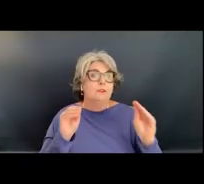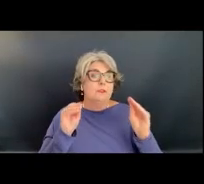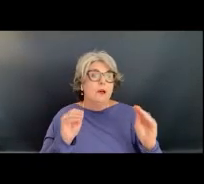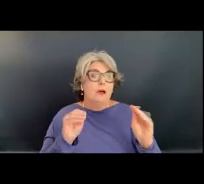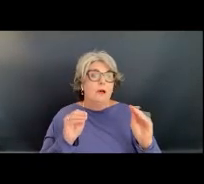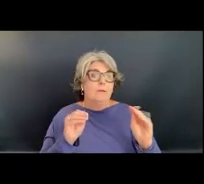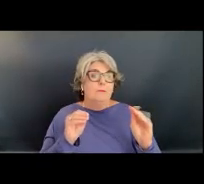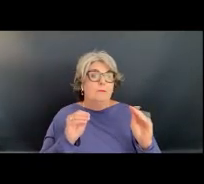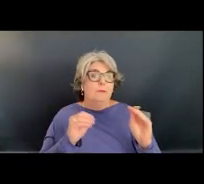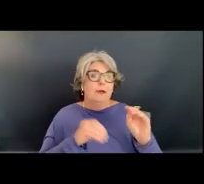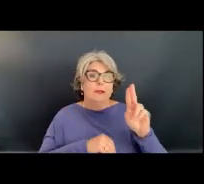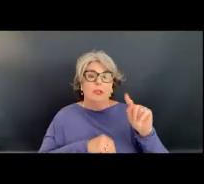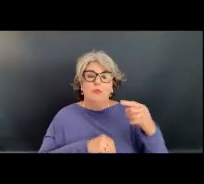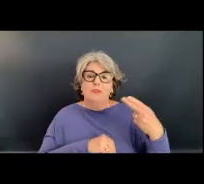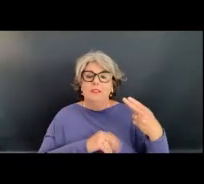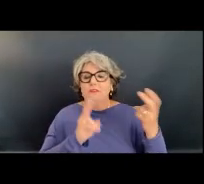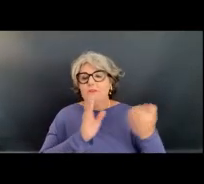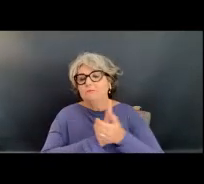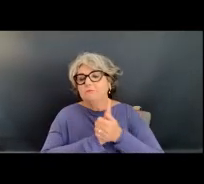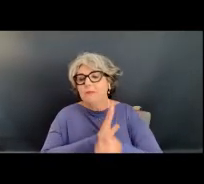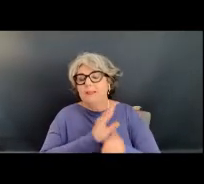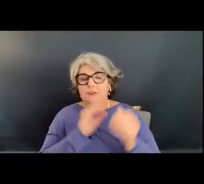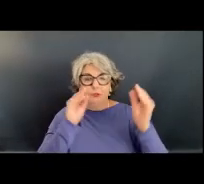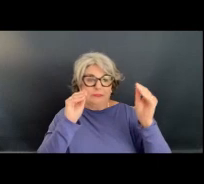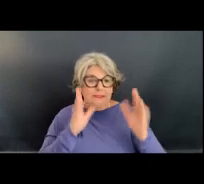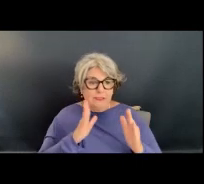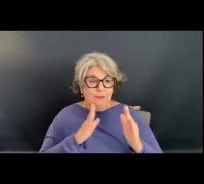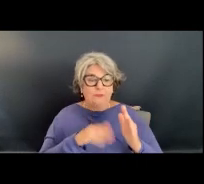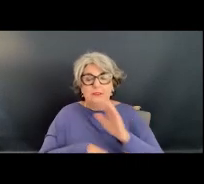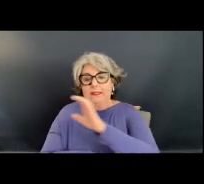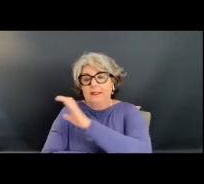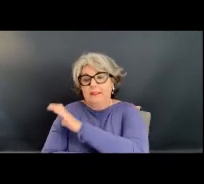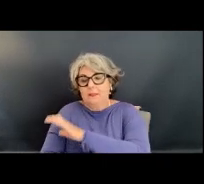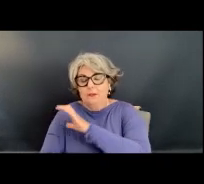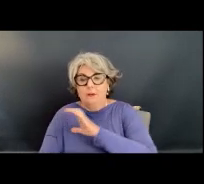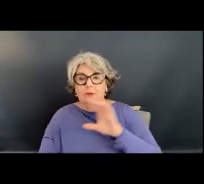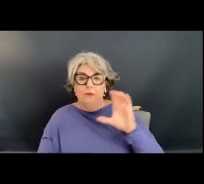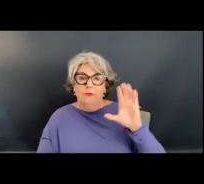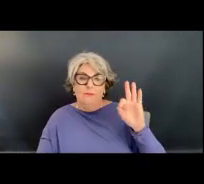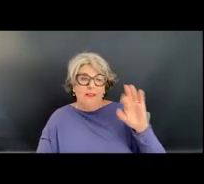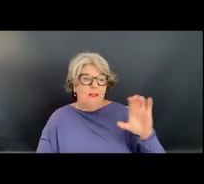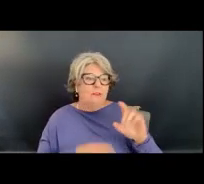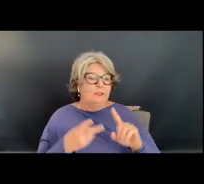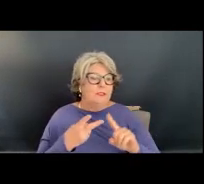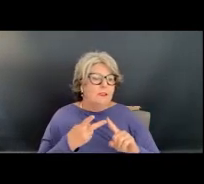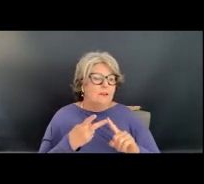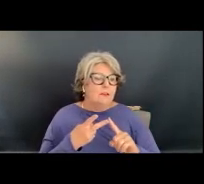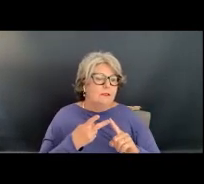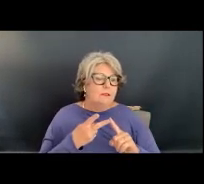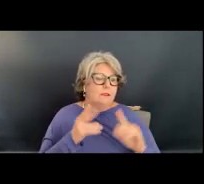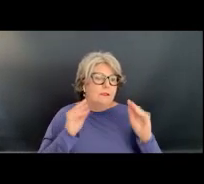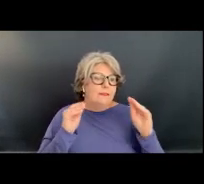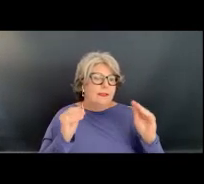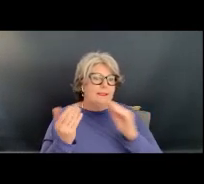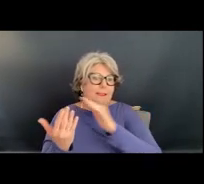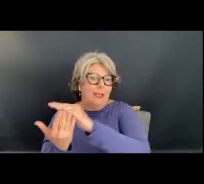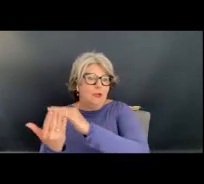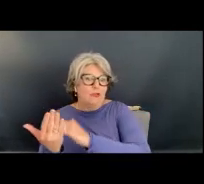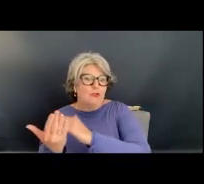U teach master teachers who are clinical faculty at the university and they teach some courses and then they support